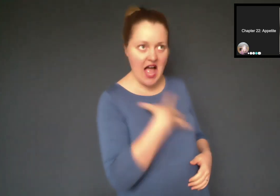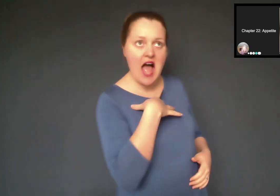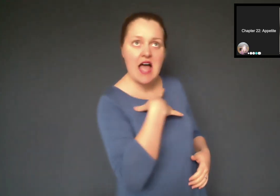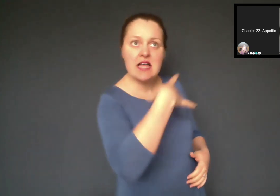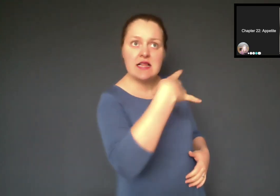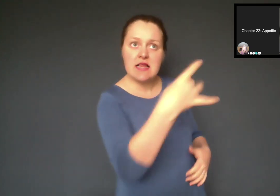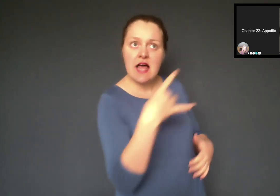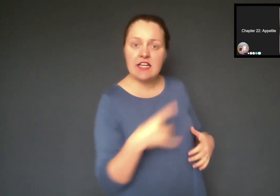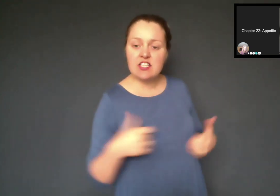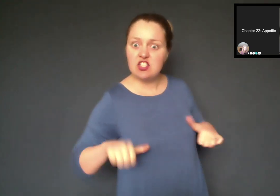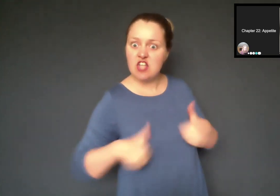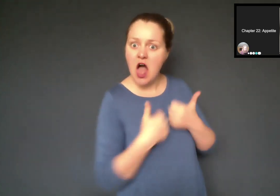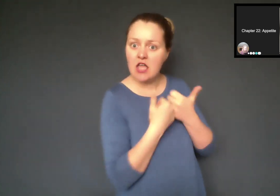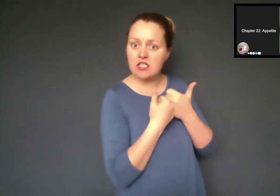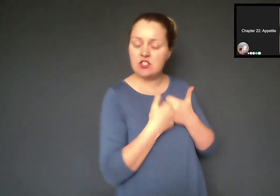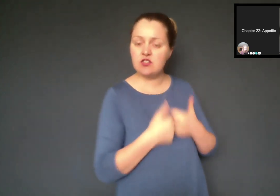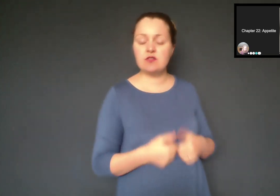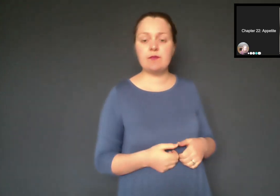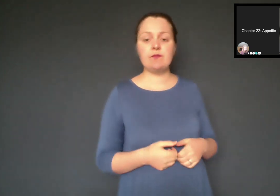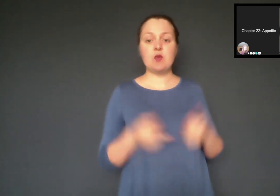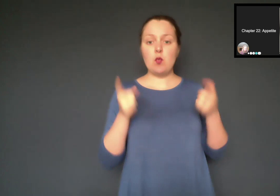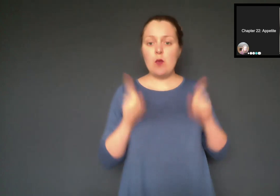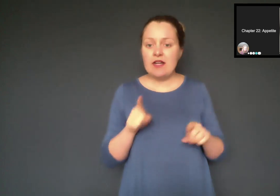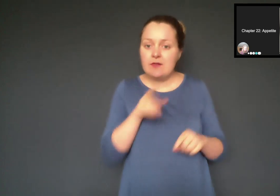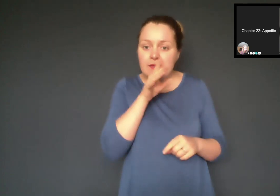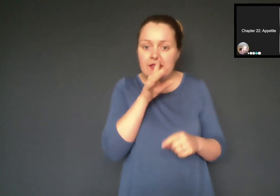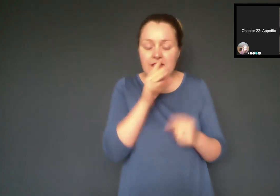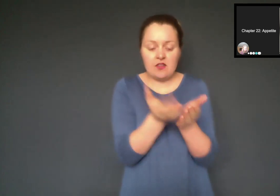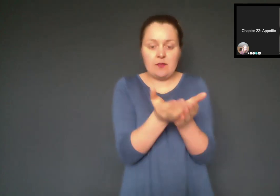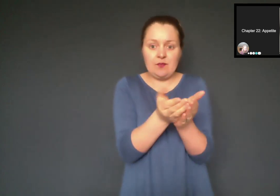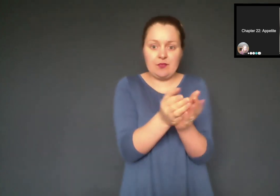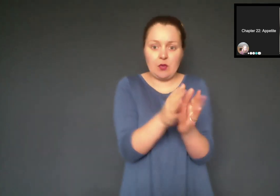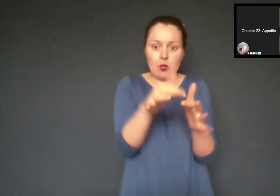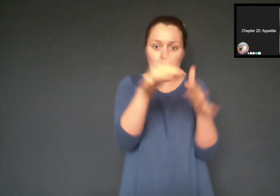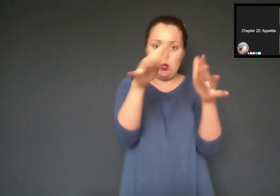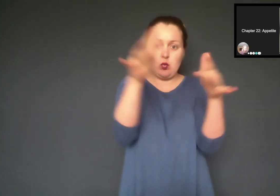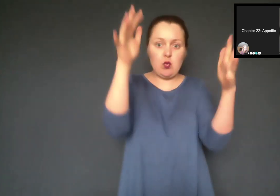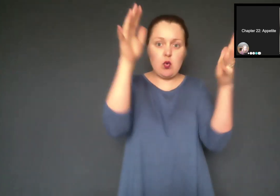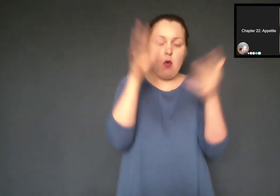as he spoke a tiny den of bellows and roars rose from the ark and the little windows were